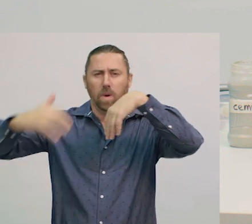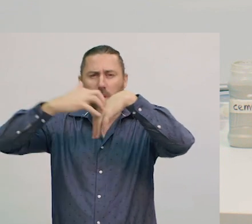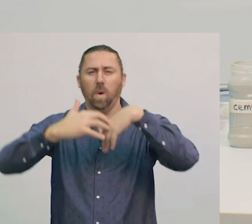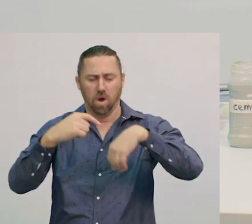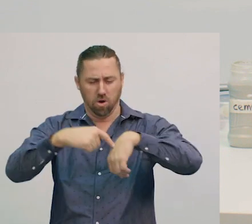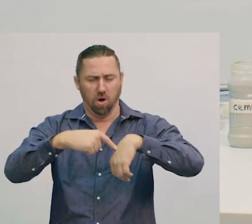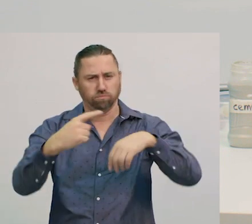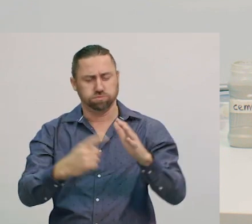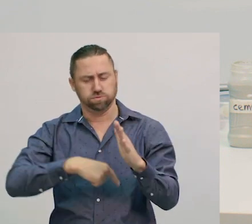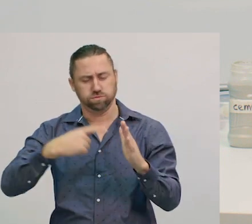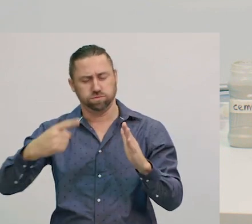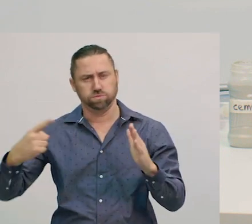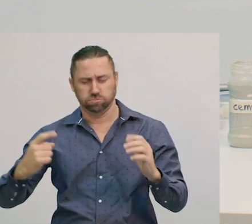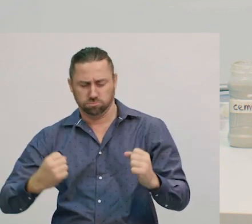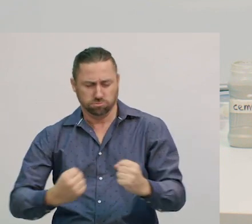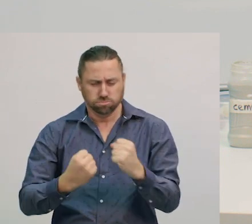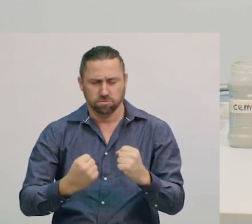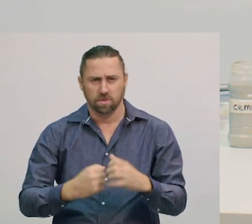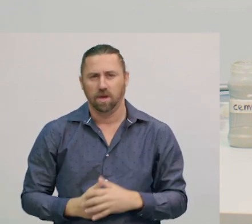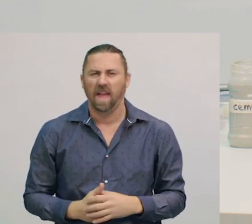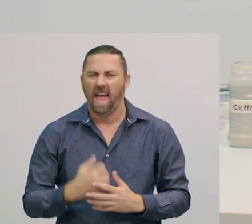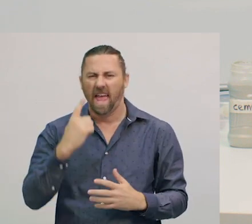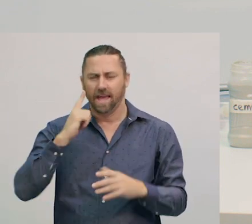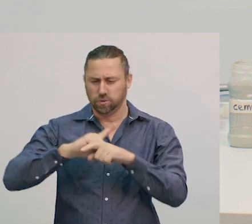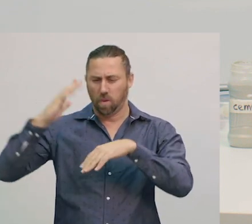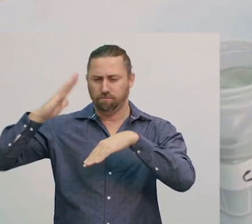It’s also fairly quick and easy, to make a roof out of metal sheets.